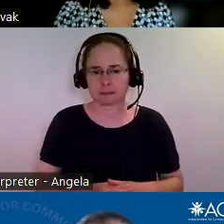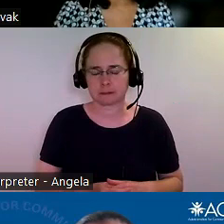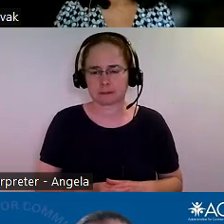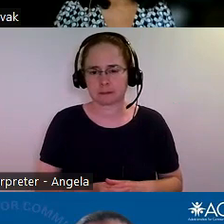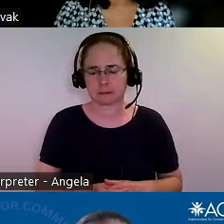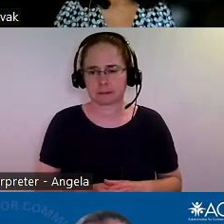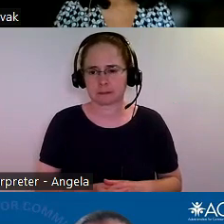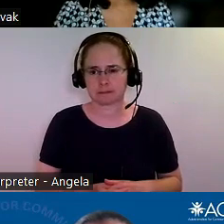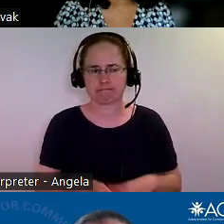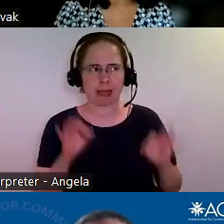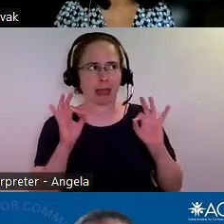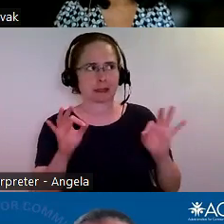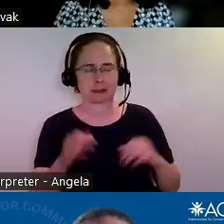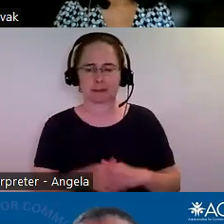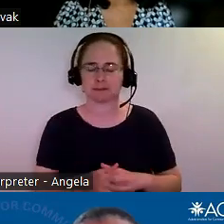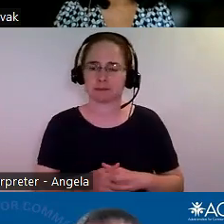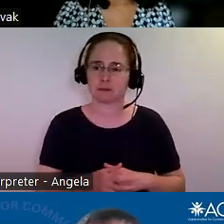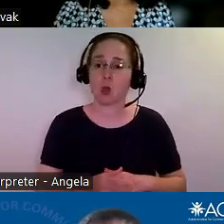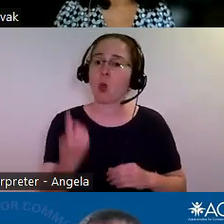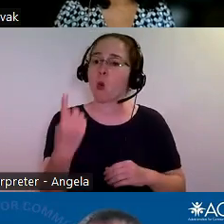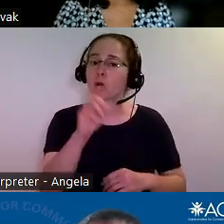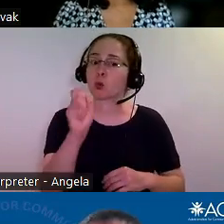(Anjali Forber-Pratt) Excellent. We did get one question here, which is,